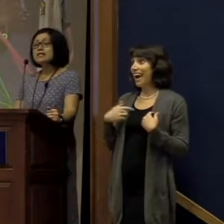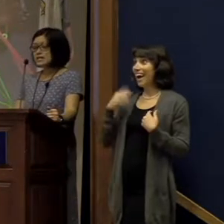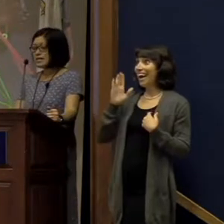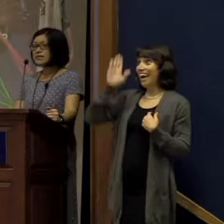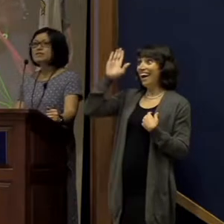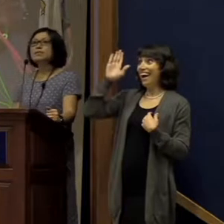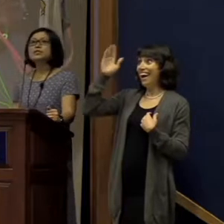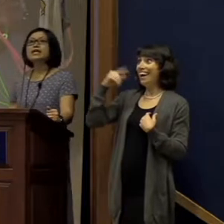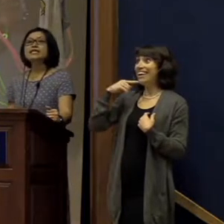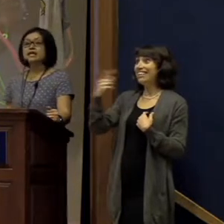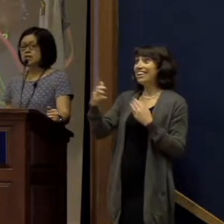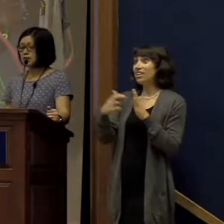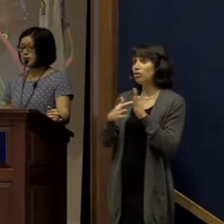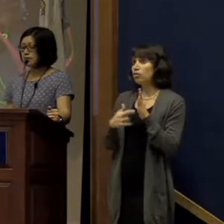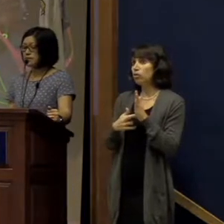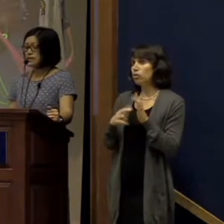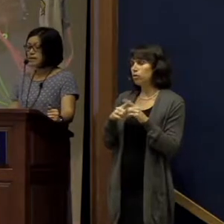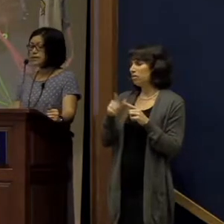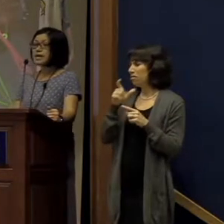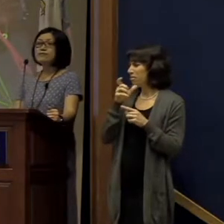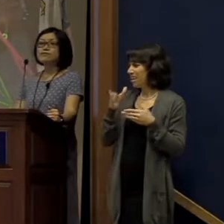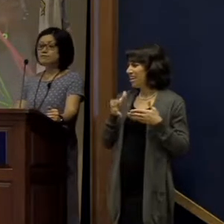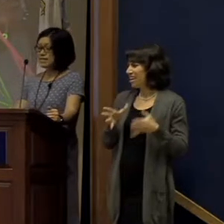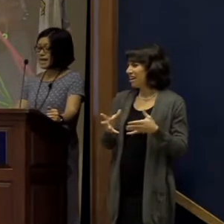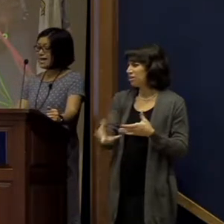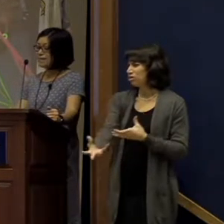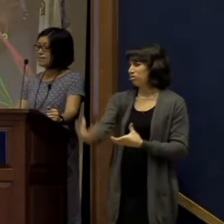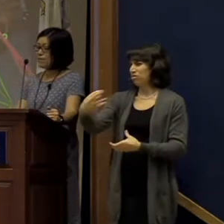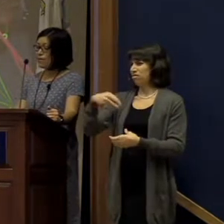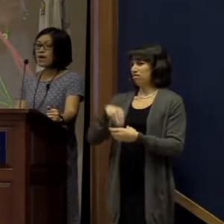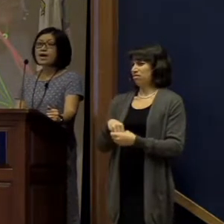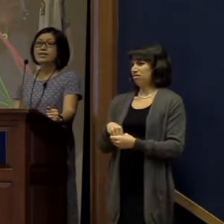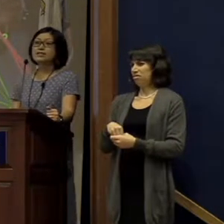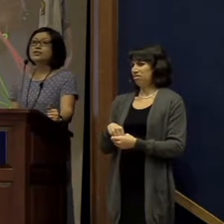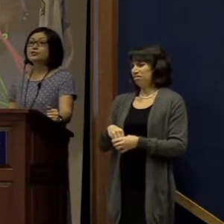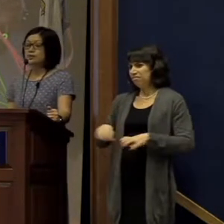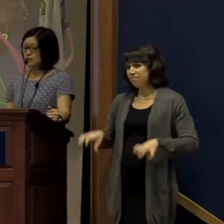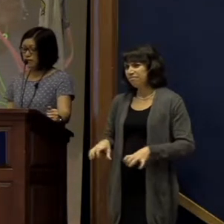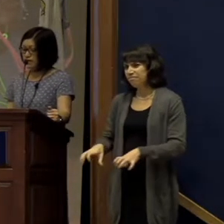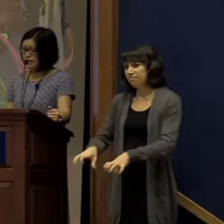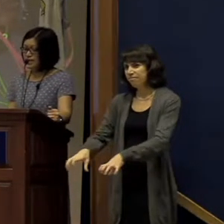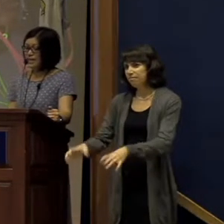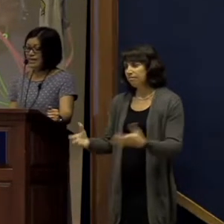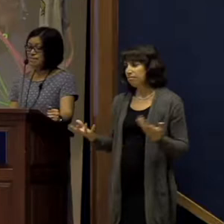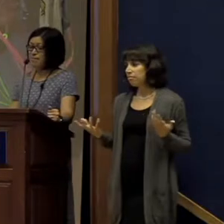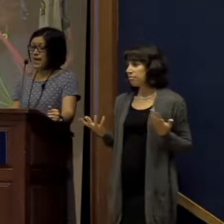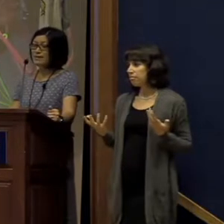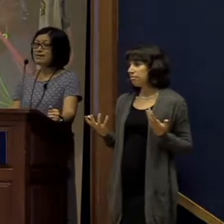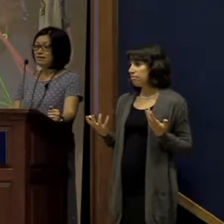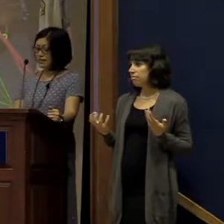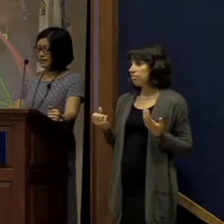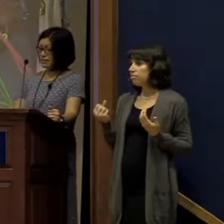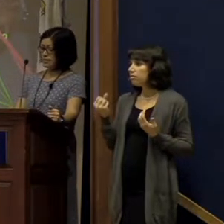Even if you were to take that term, that doesn't have to mean anything more than a student not needing another bad learning experience